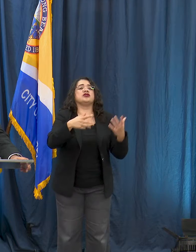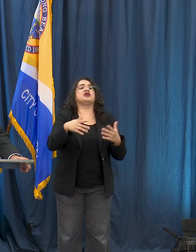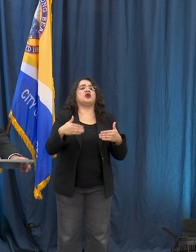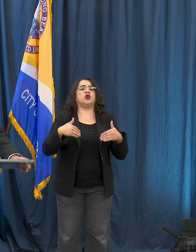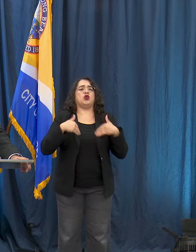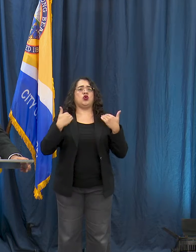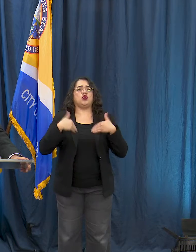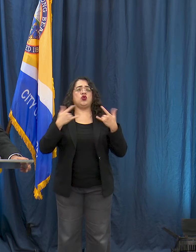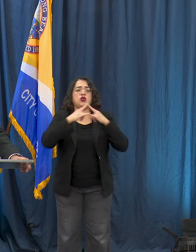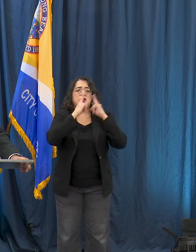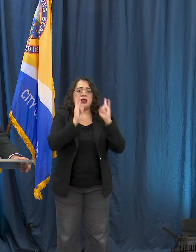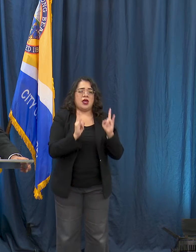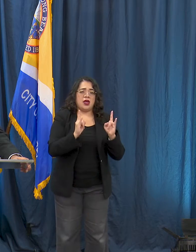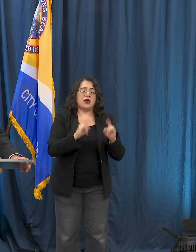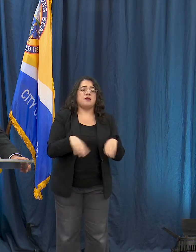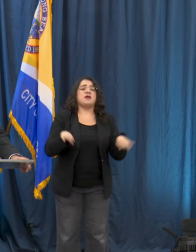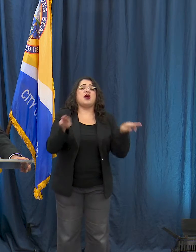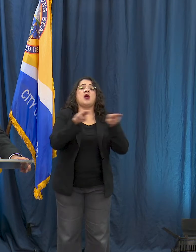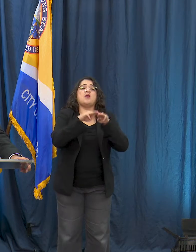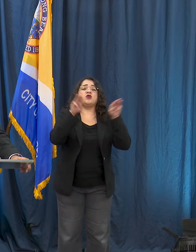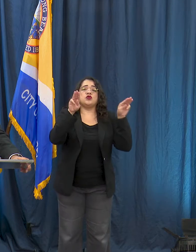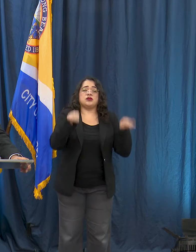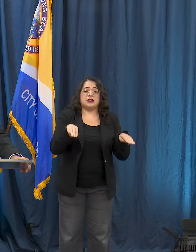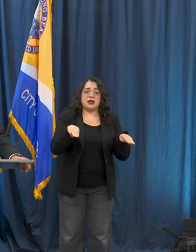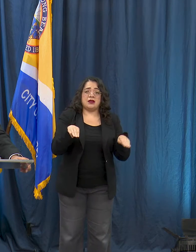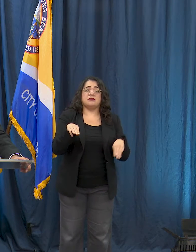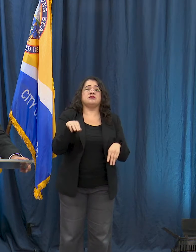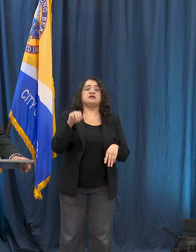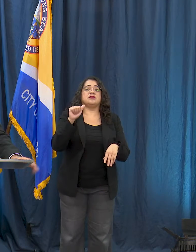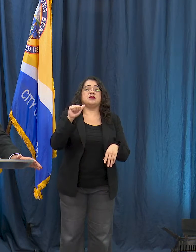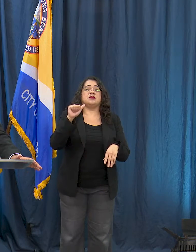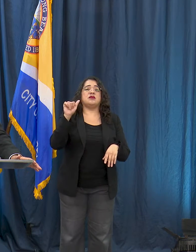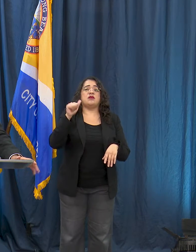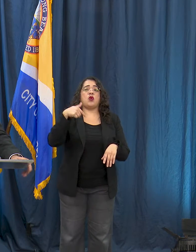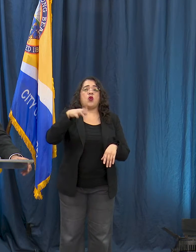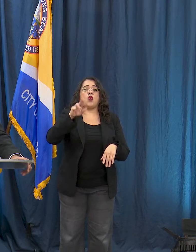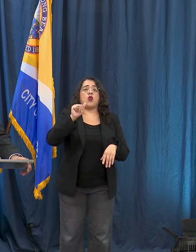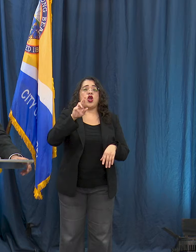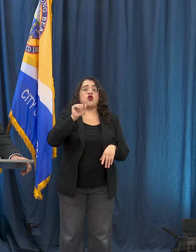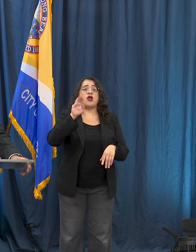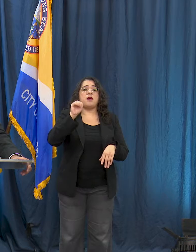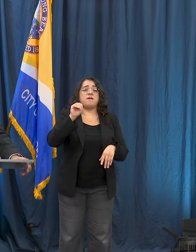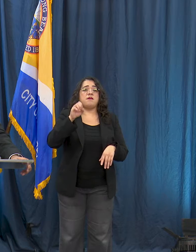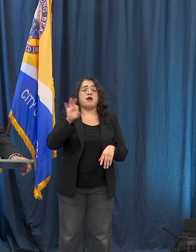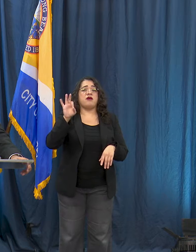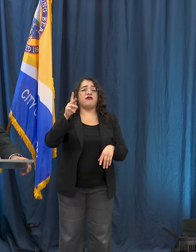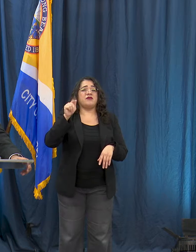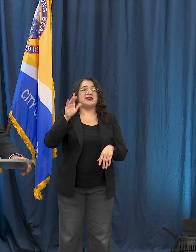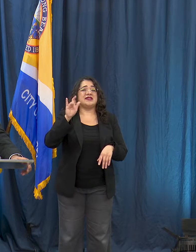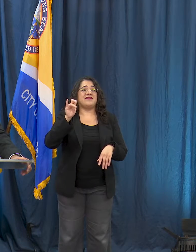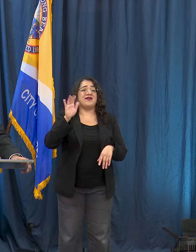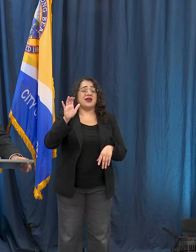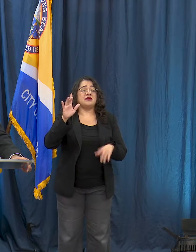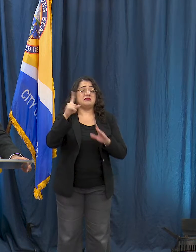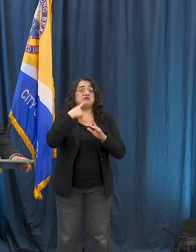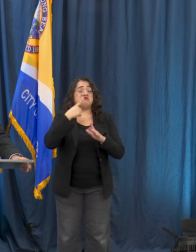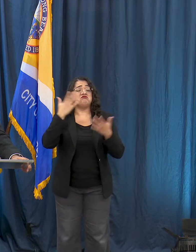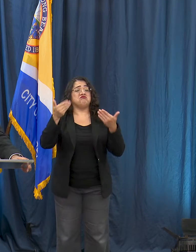museums, like our Aquarium of the Pacific, are all areas that he believes a state can safely move